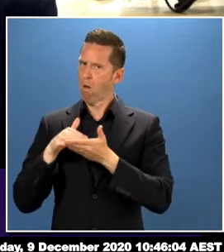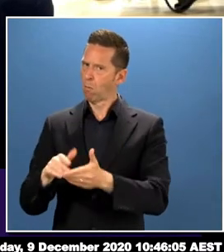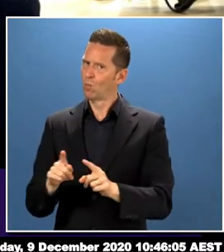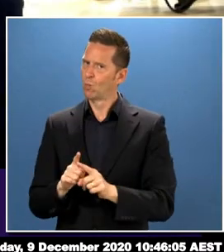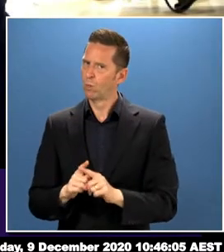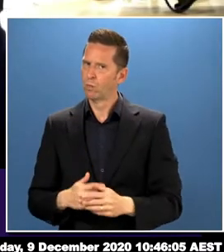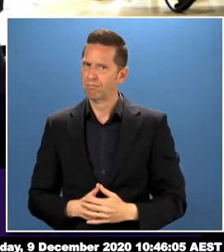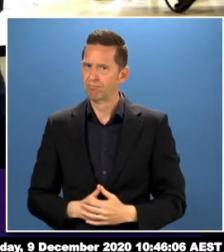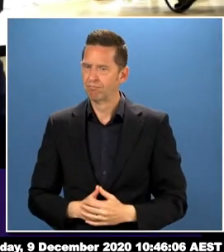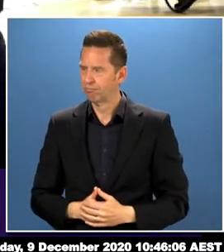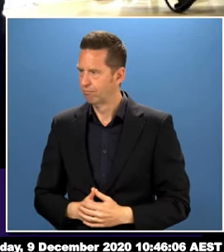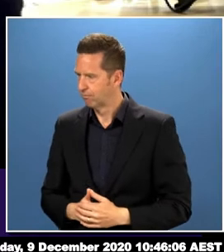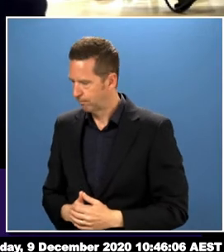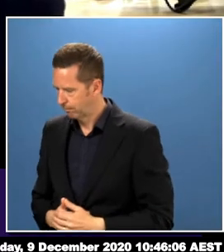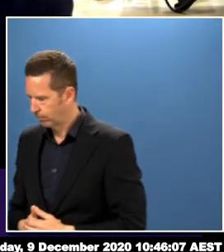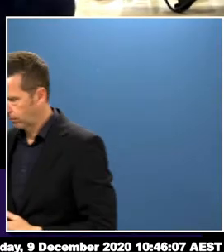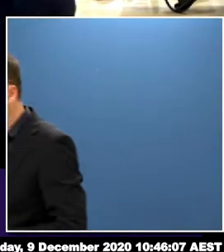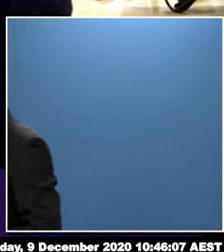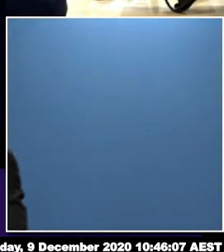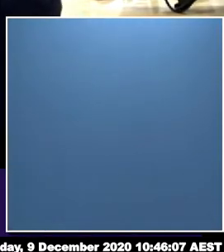And I think you said earlier in your statement that you have